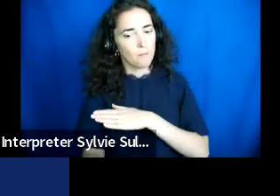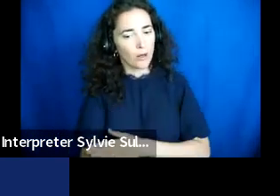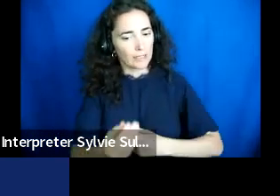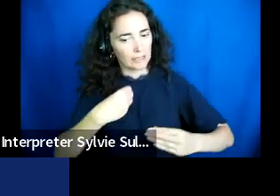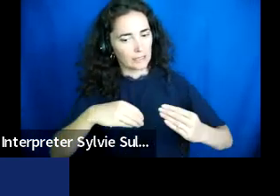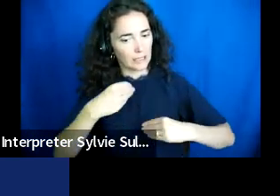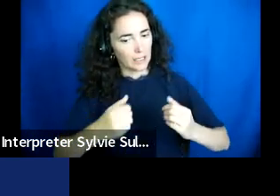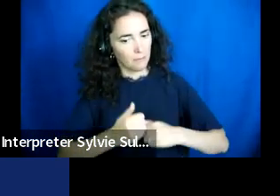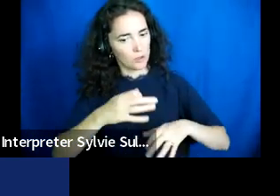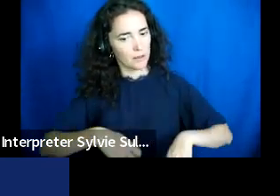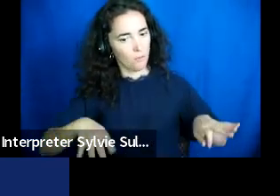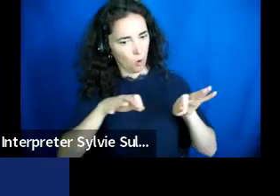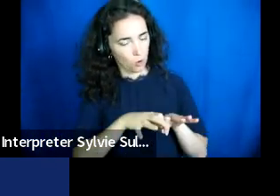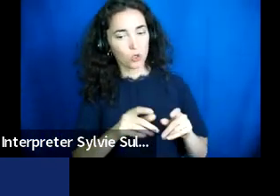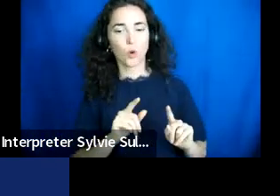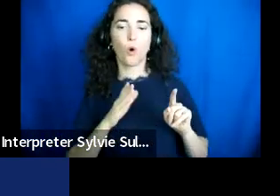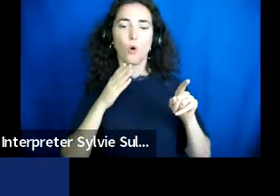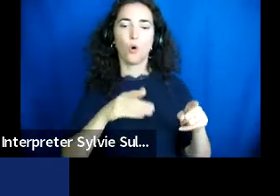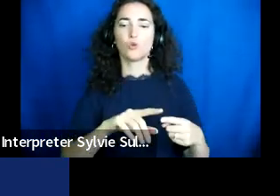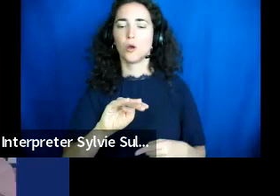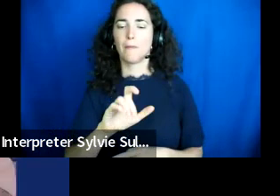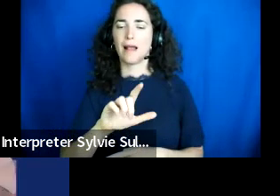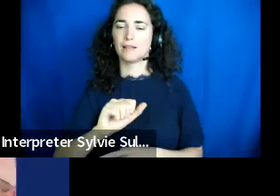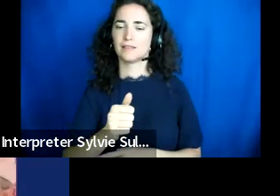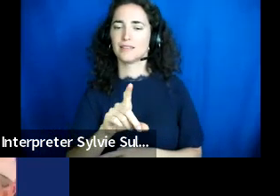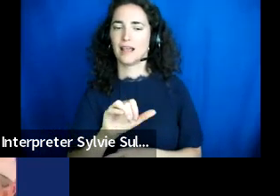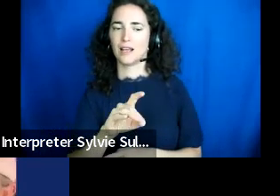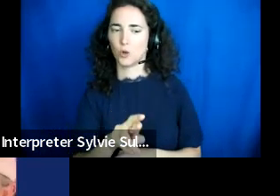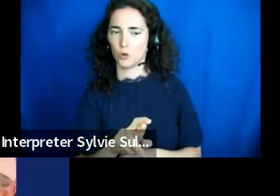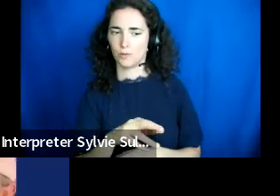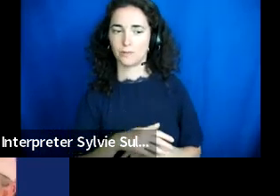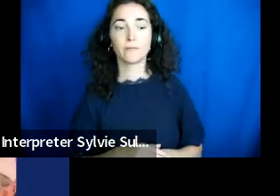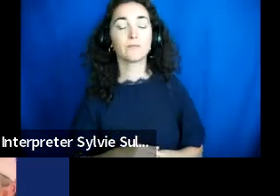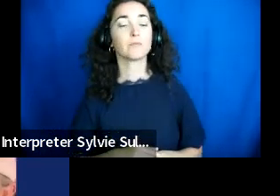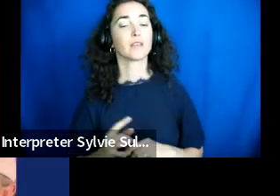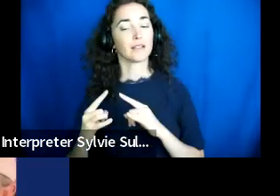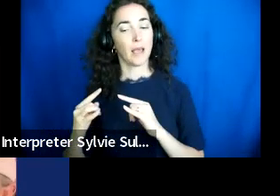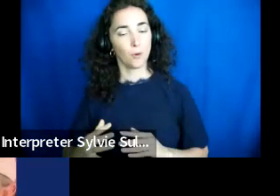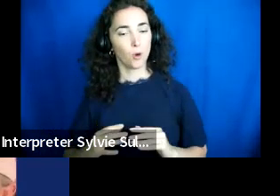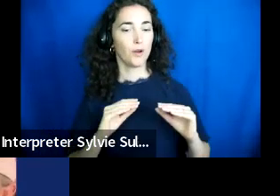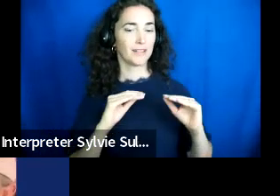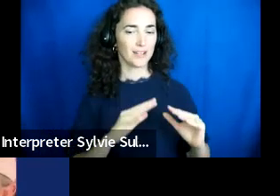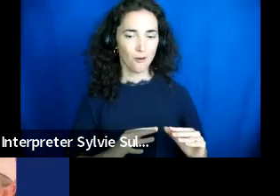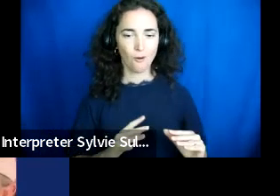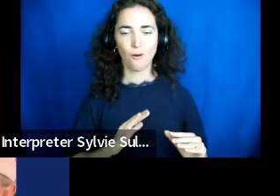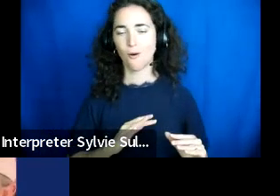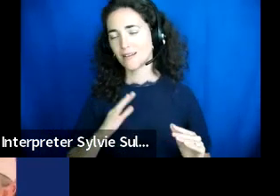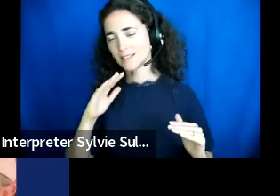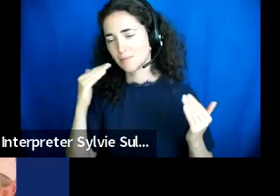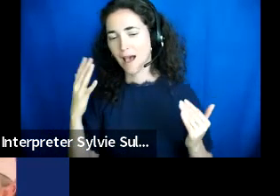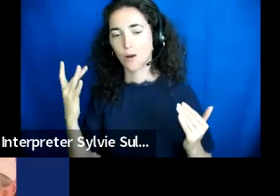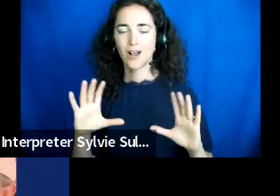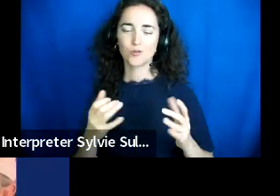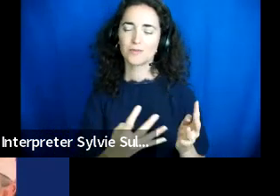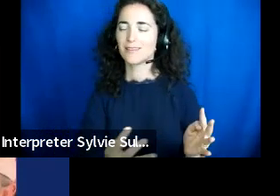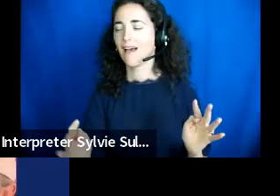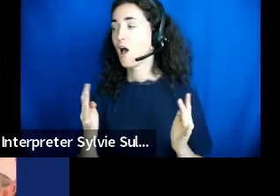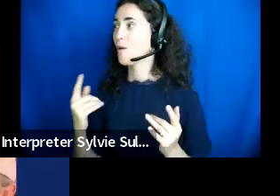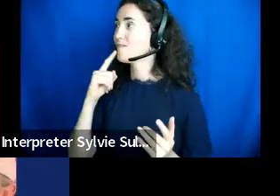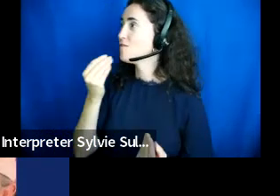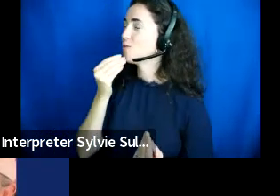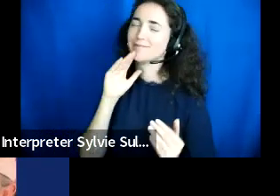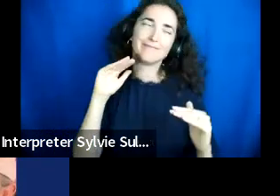So they headed off to mel's diner campers and instructors couldn't help but smile as they sat in groups and waited for their orders.